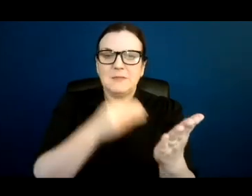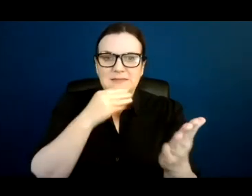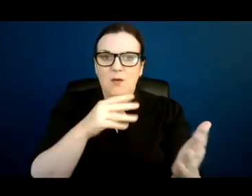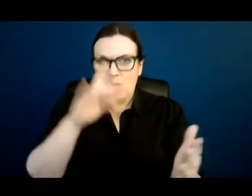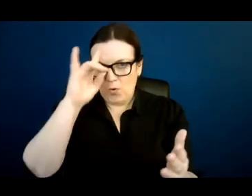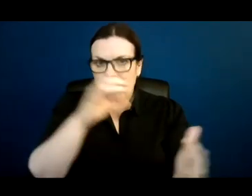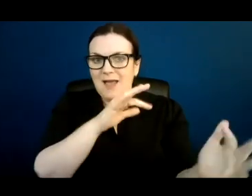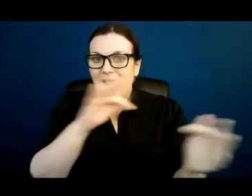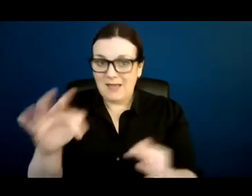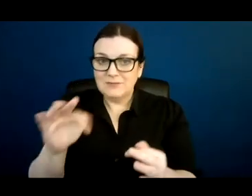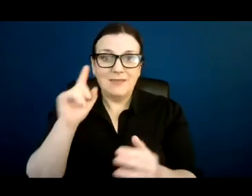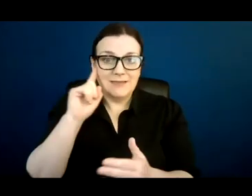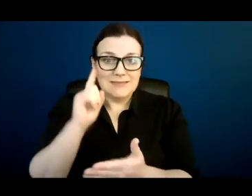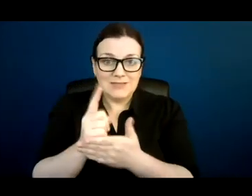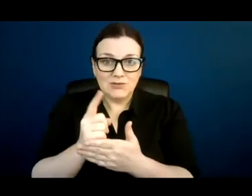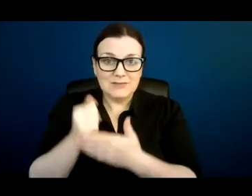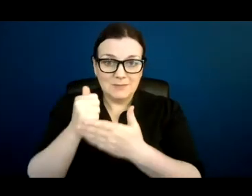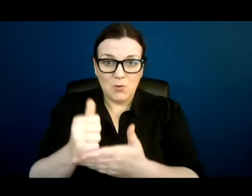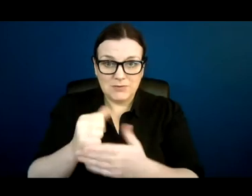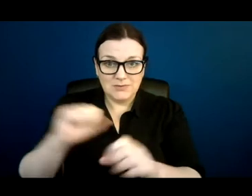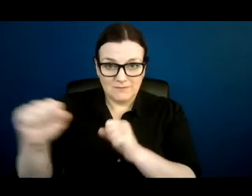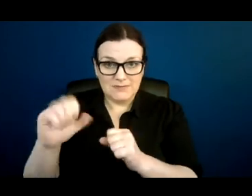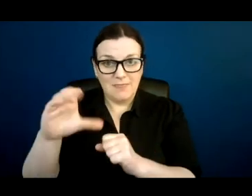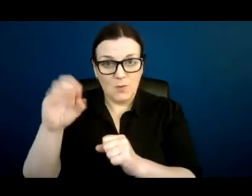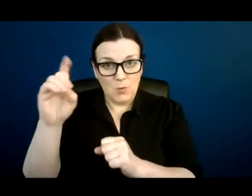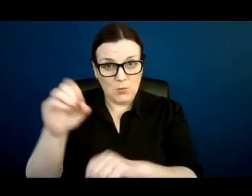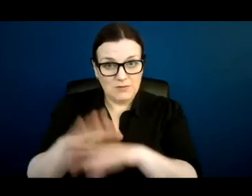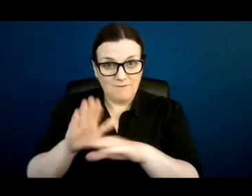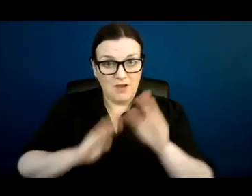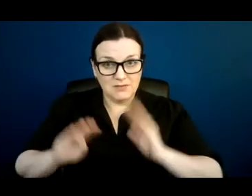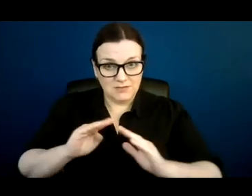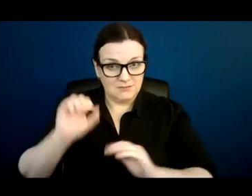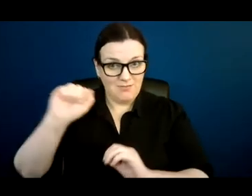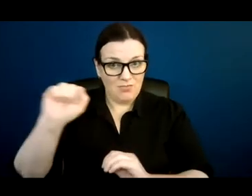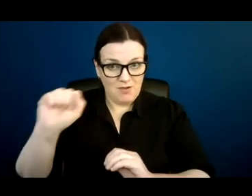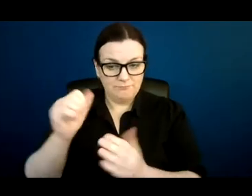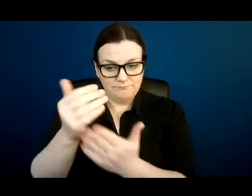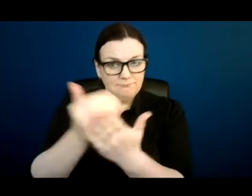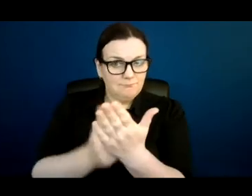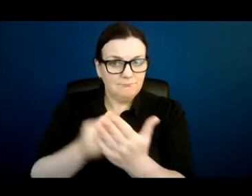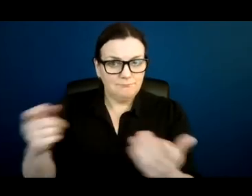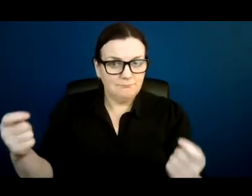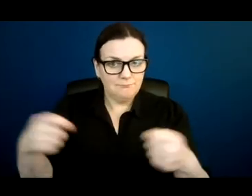Service code of conduct is published. The Decision Support Service itself obviously is a significant